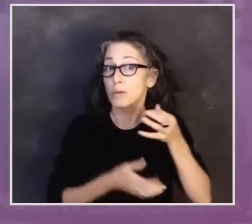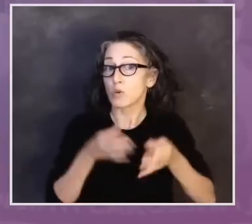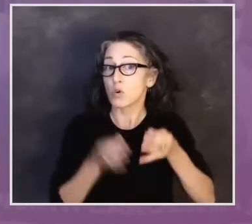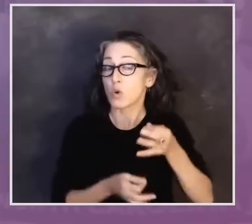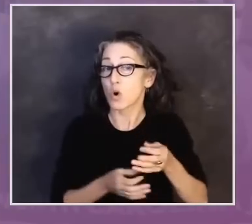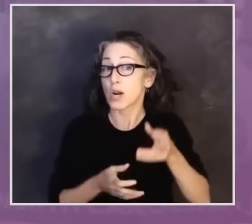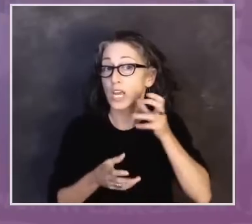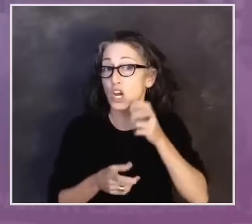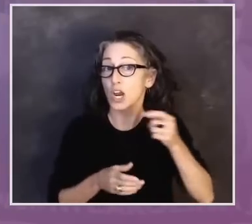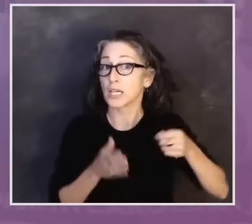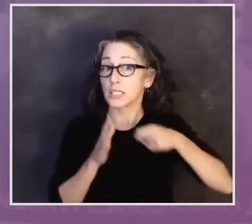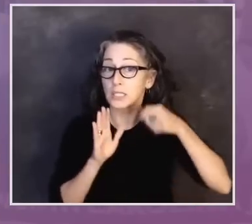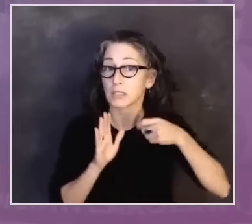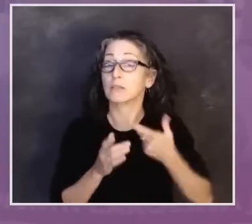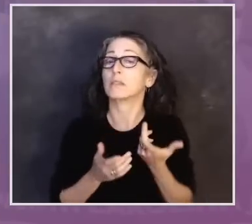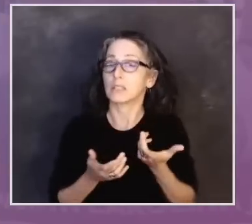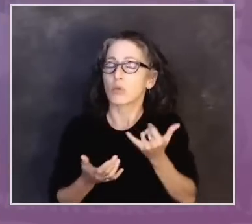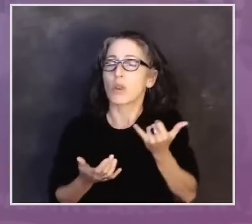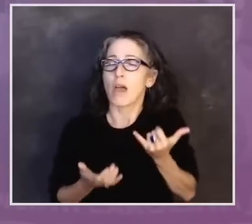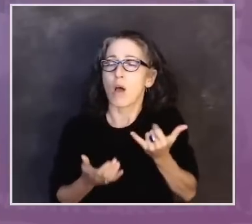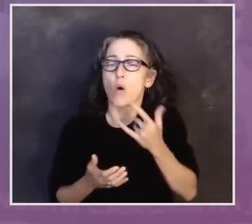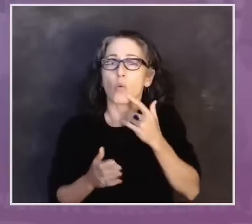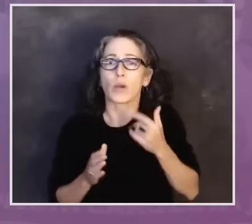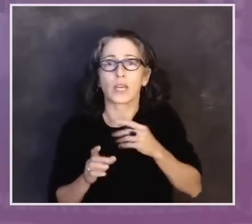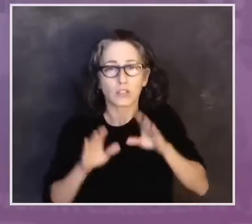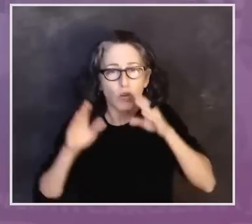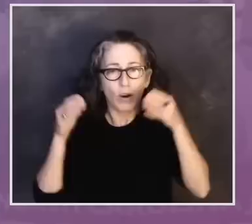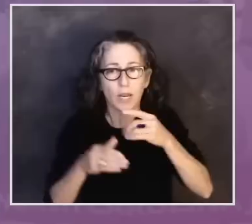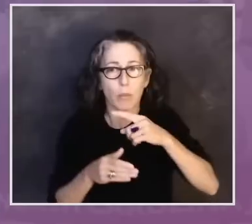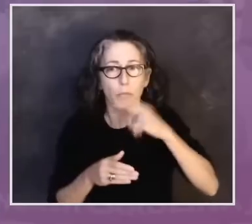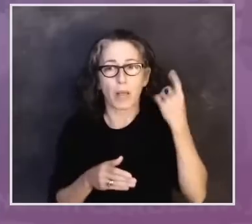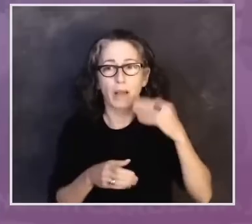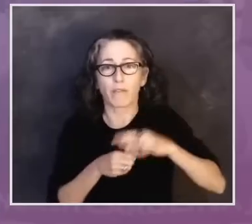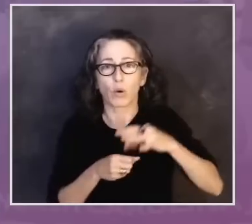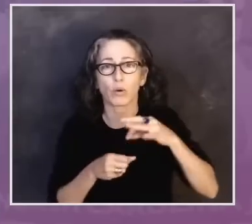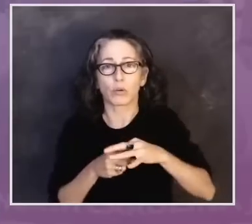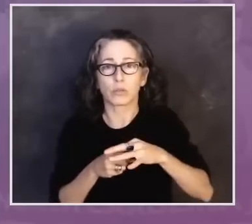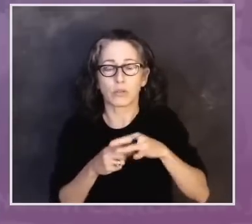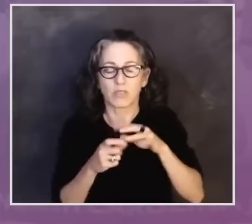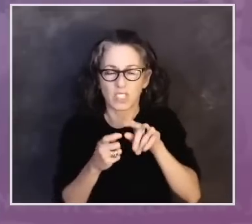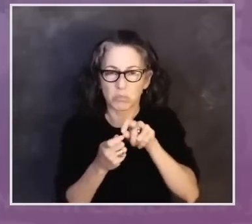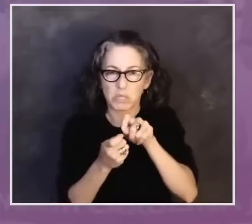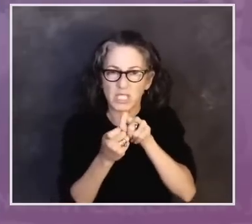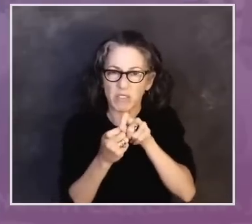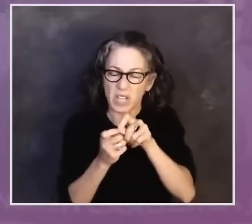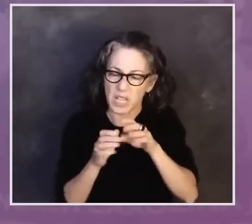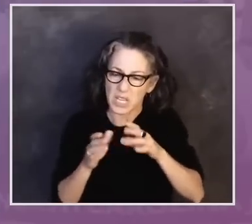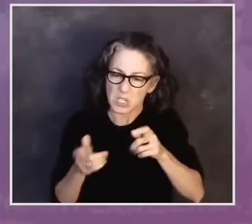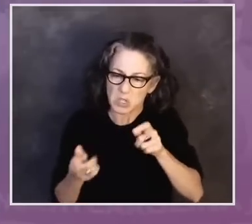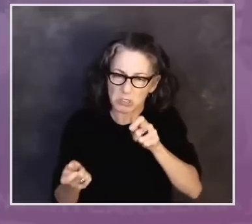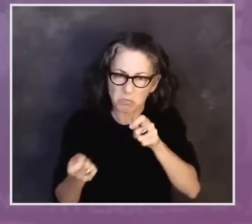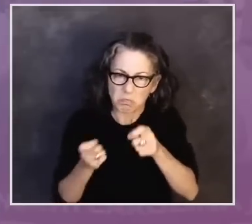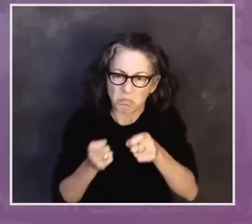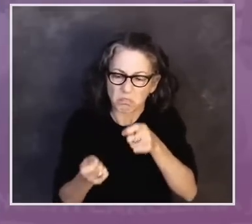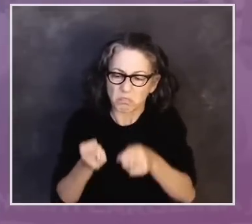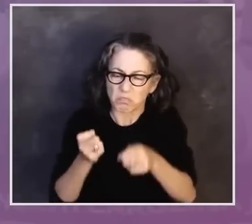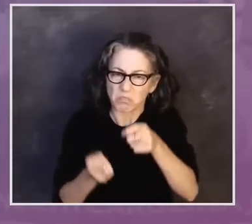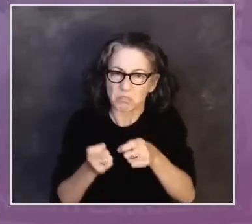AT THE SUPREME COURT HEARINGS THIS WEEK, YOU HEARD HER SAY THAT NORTH CAROLINA